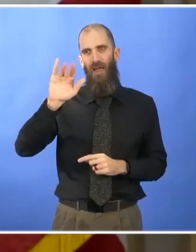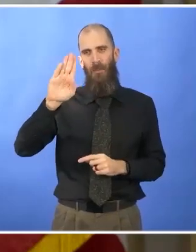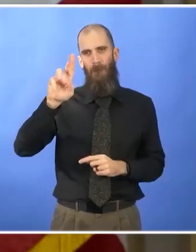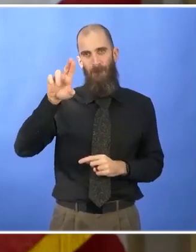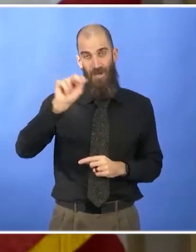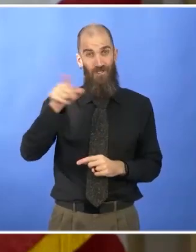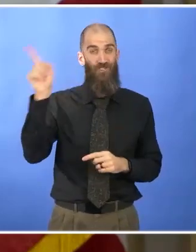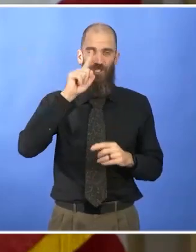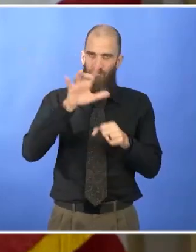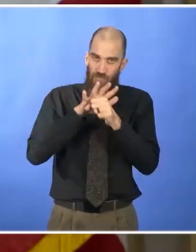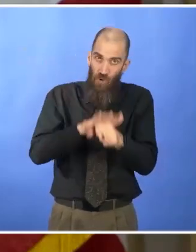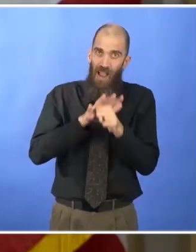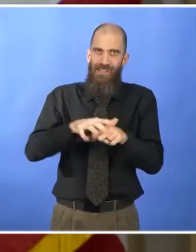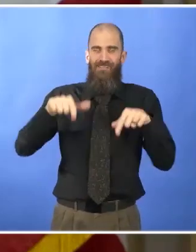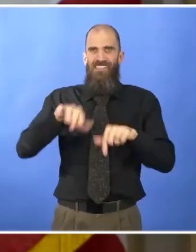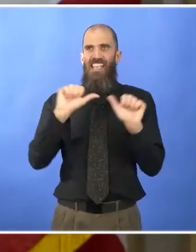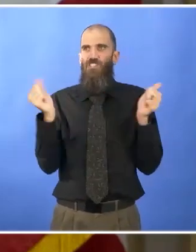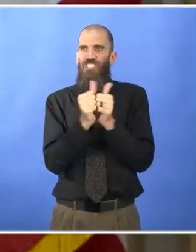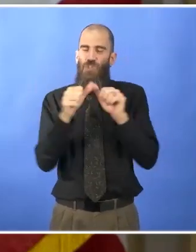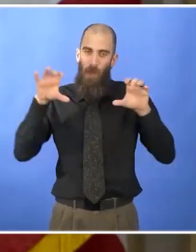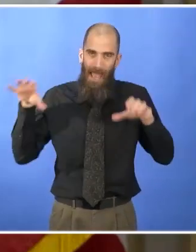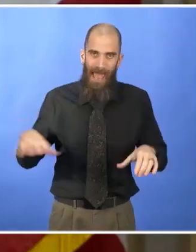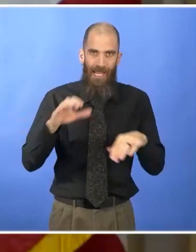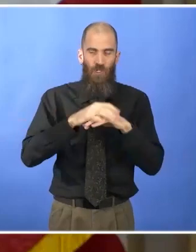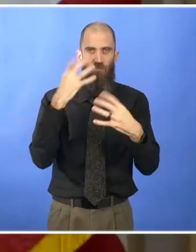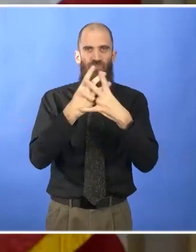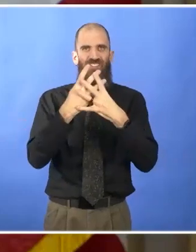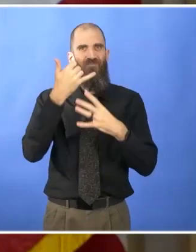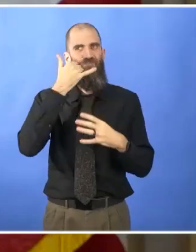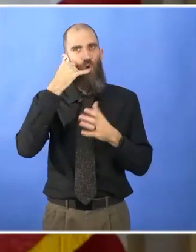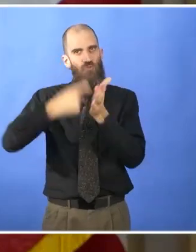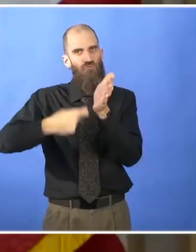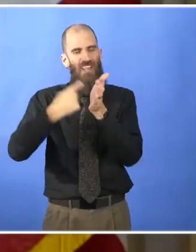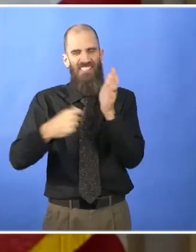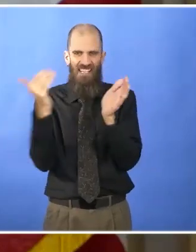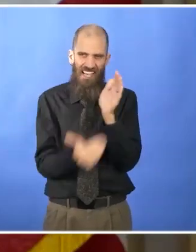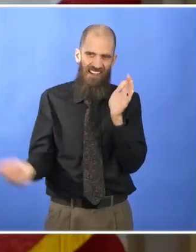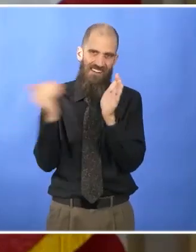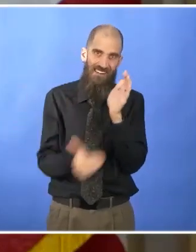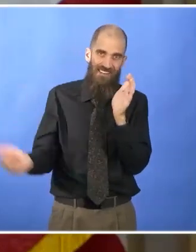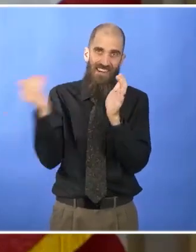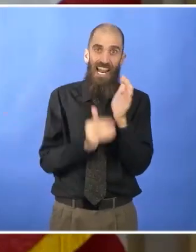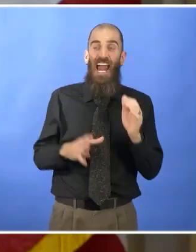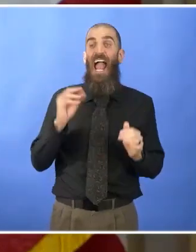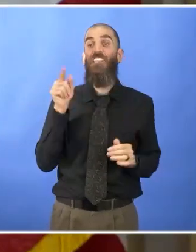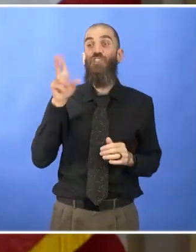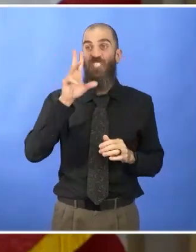AGAIN, AND DID IT WHEN IT WOULD BE EASIER TO LOOK THE OTHER WAY.